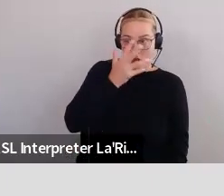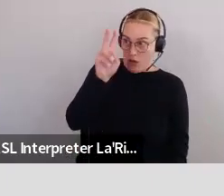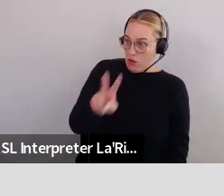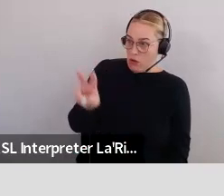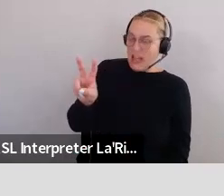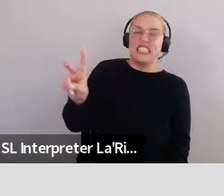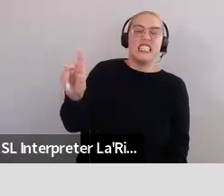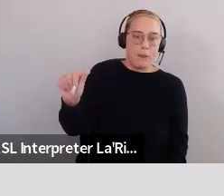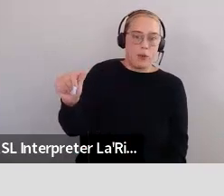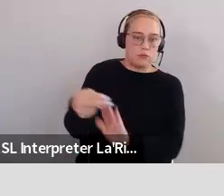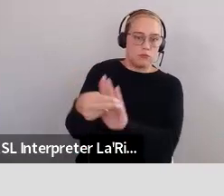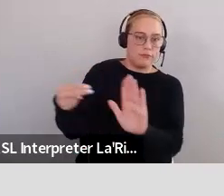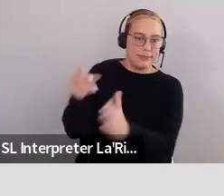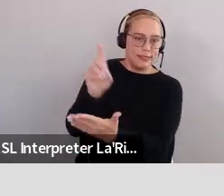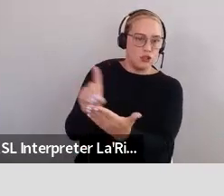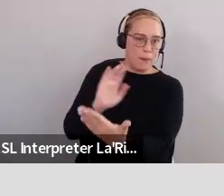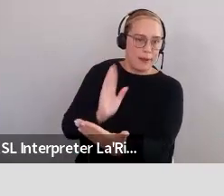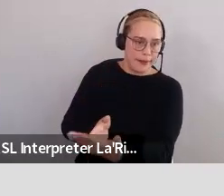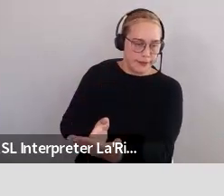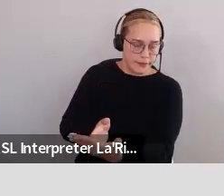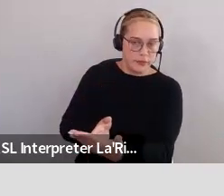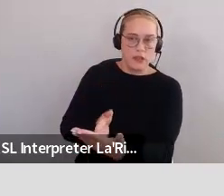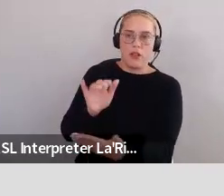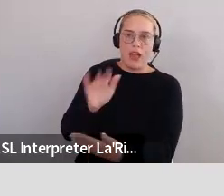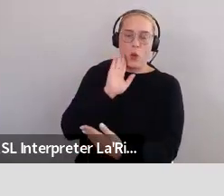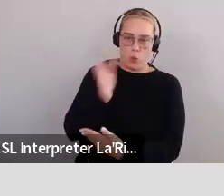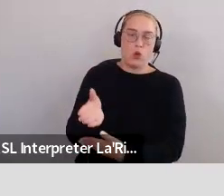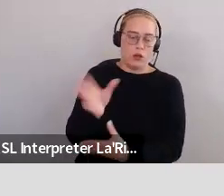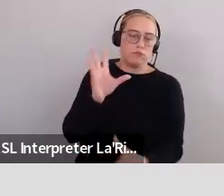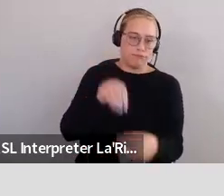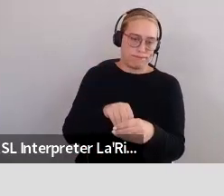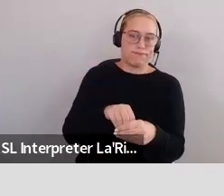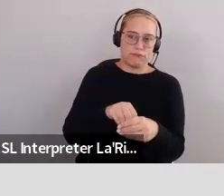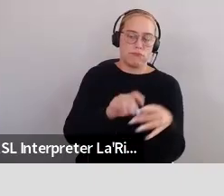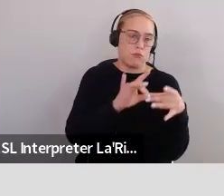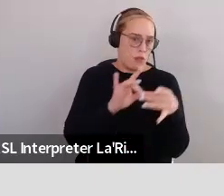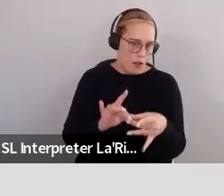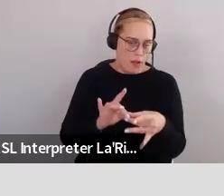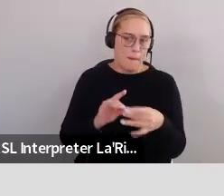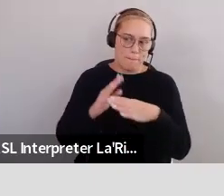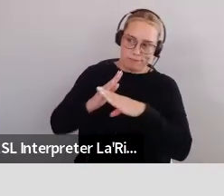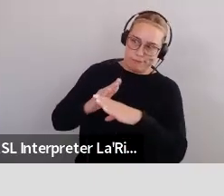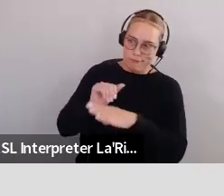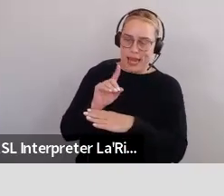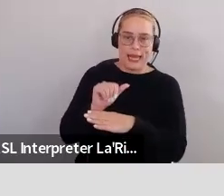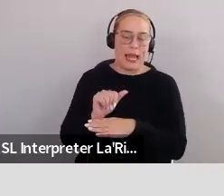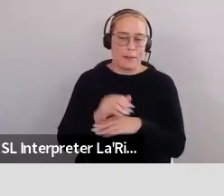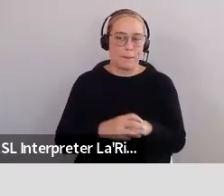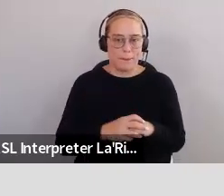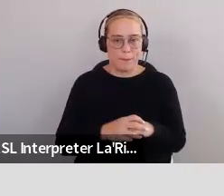disability related. It's just a difference in their face. People assumed there was a disability because of the facial difference and discriminated